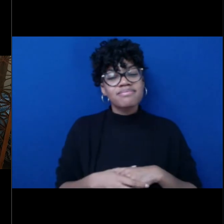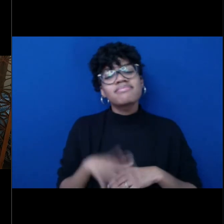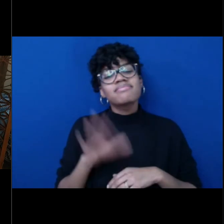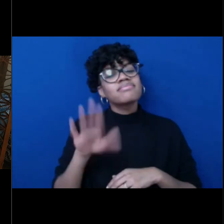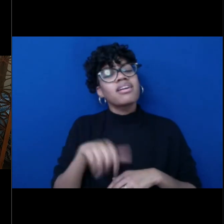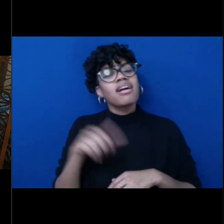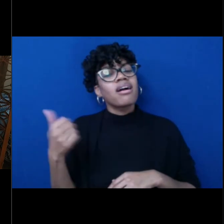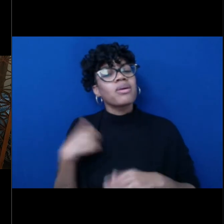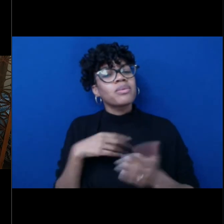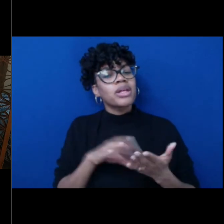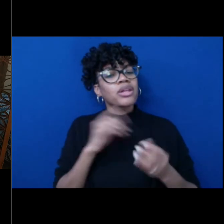What was the name of the BFF?